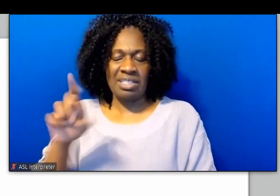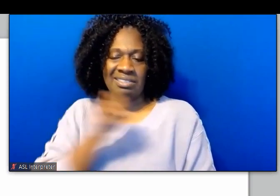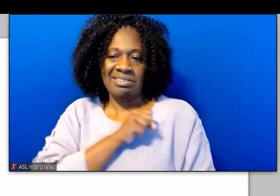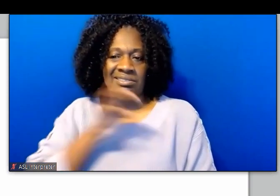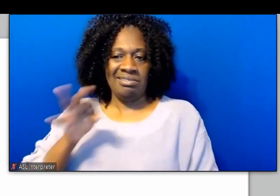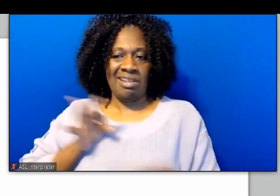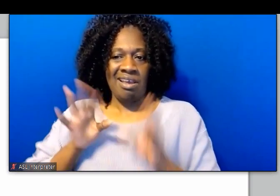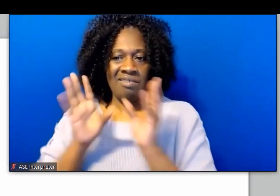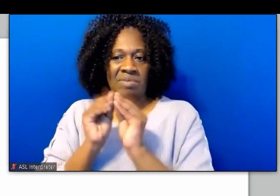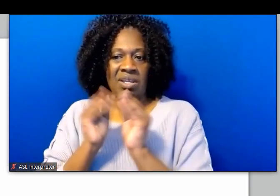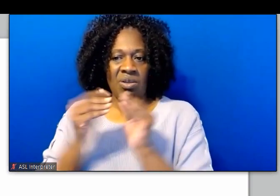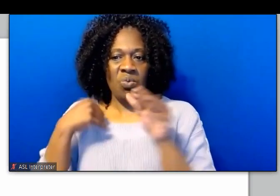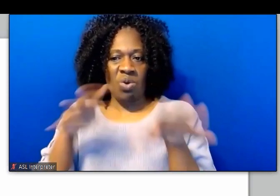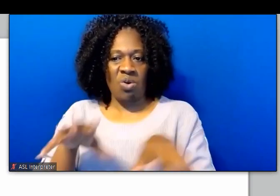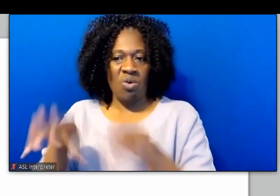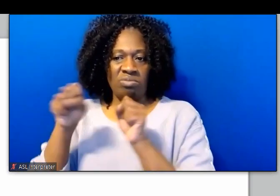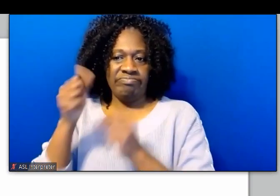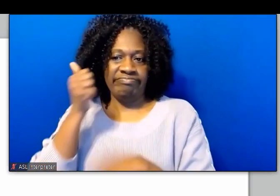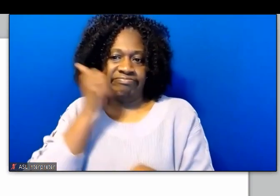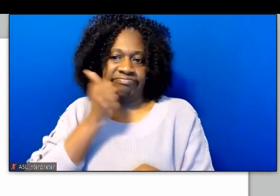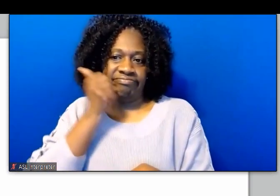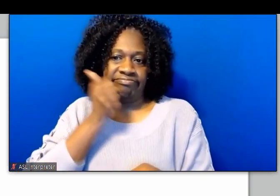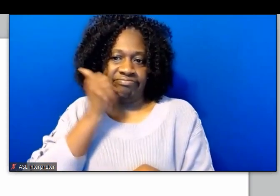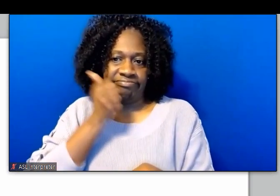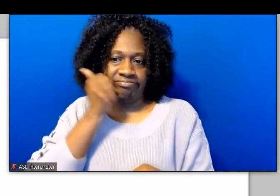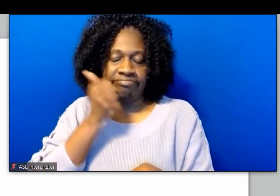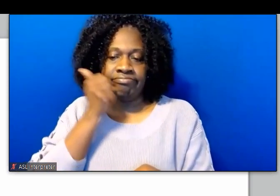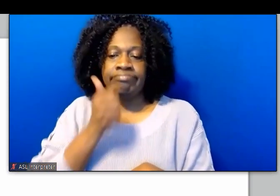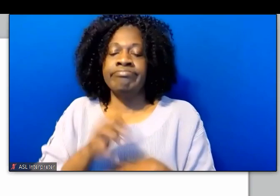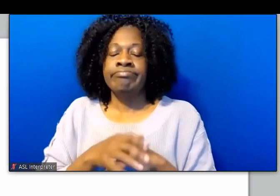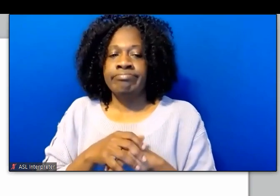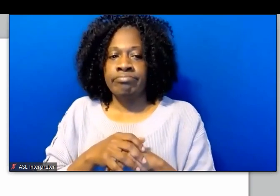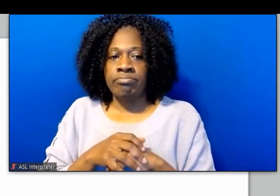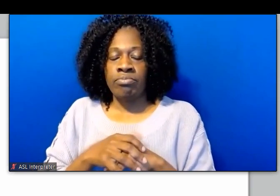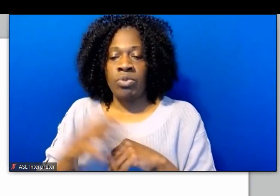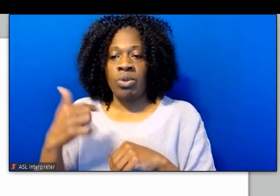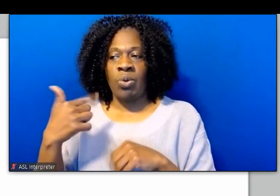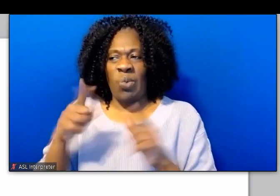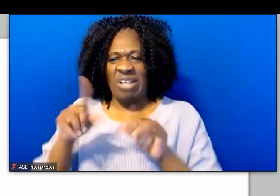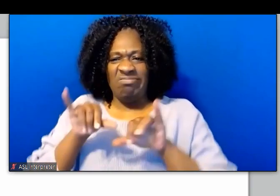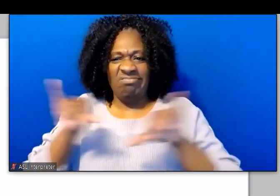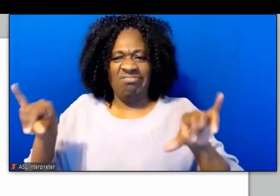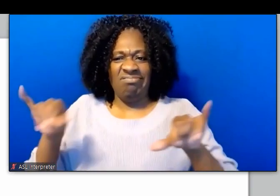we are hosting daily while we're home, teleworking from home,